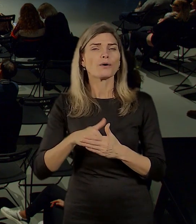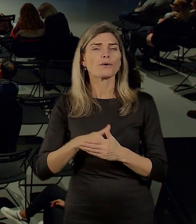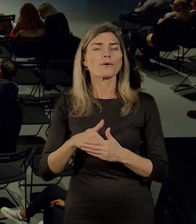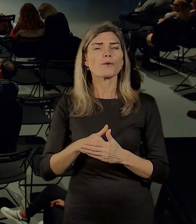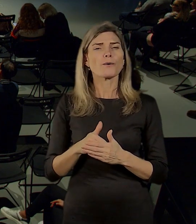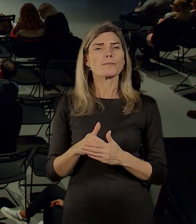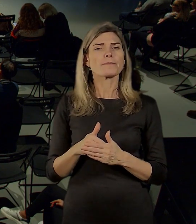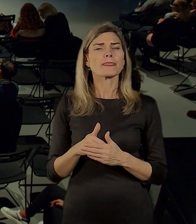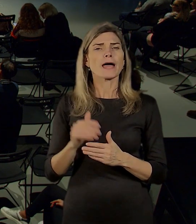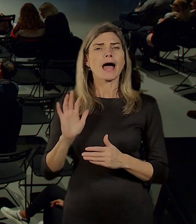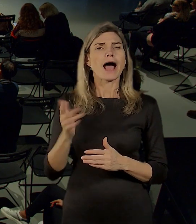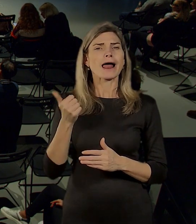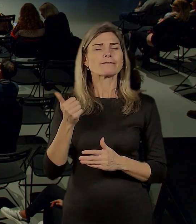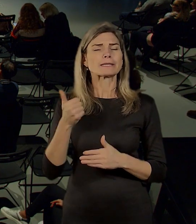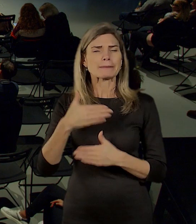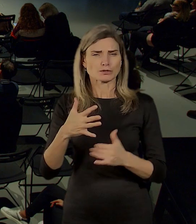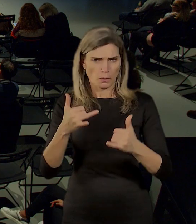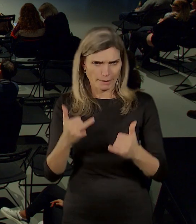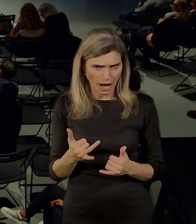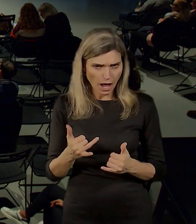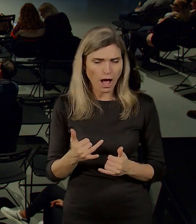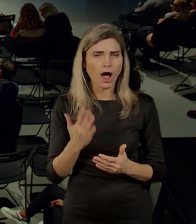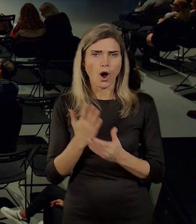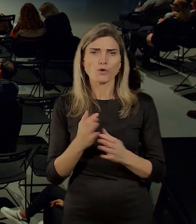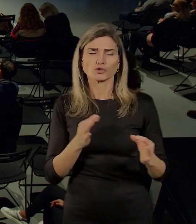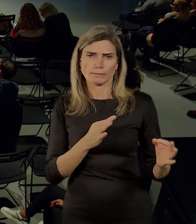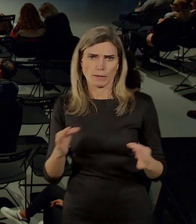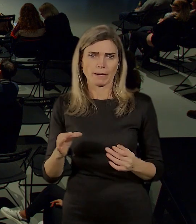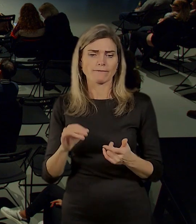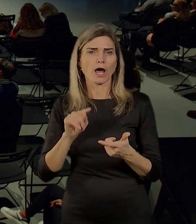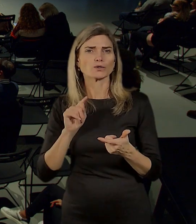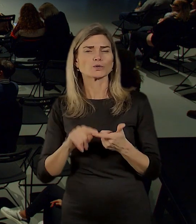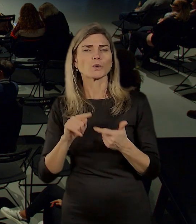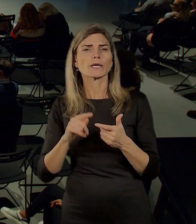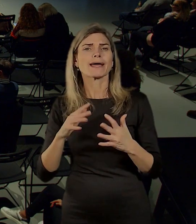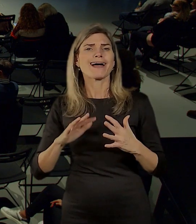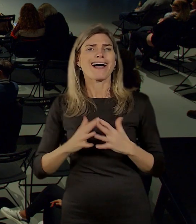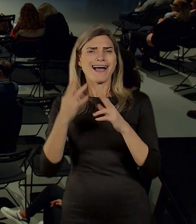, which should expand the existing Komořanská, add a cycle lane,